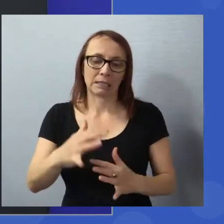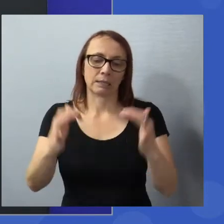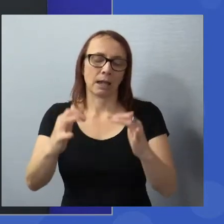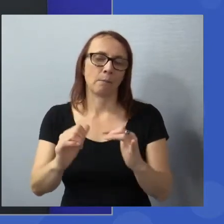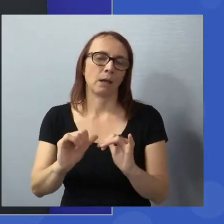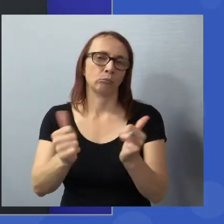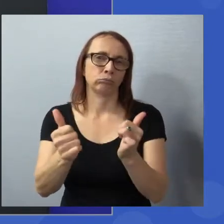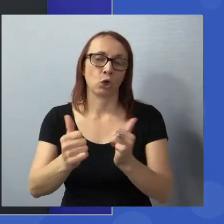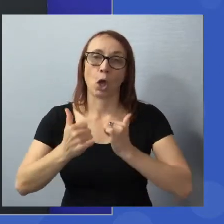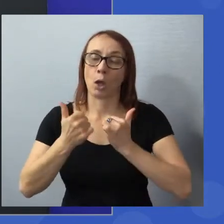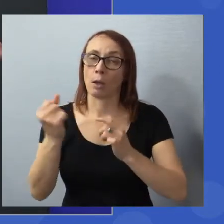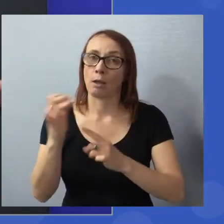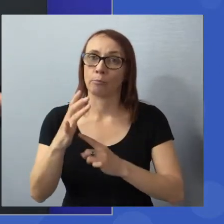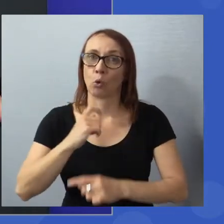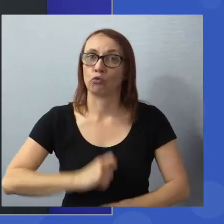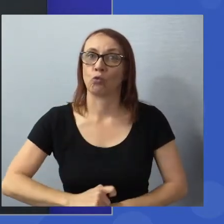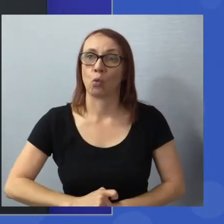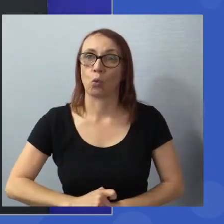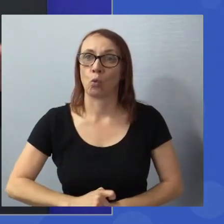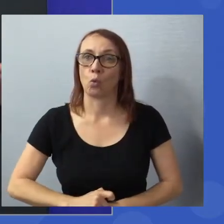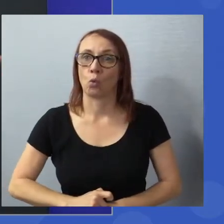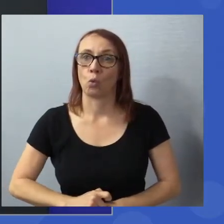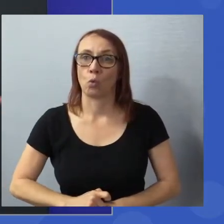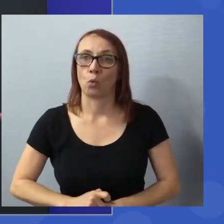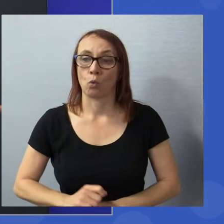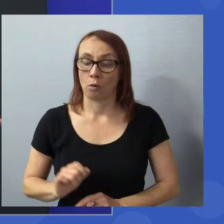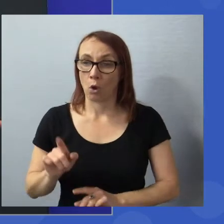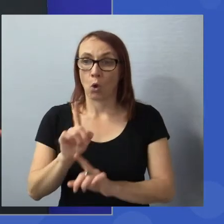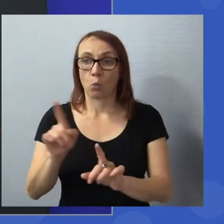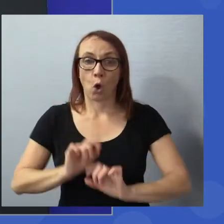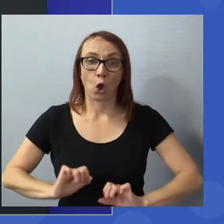important role what you say to the people of Scotland as a whole in terms